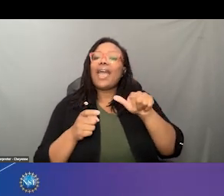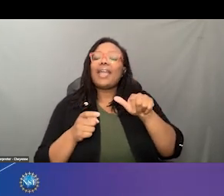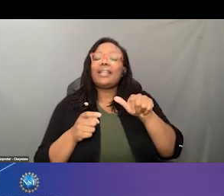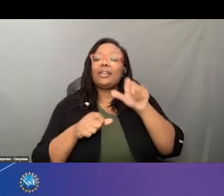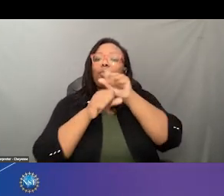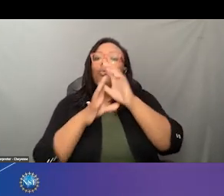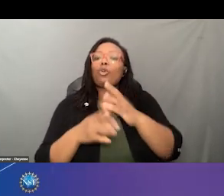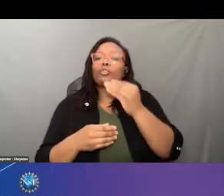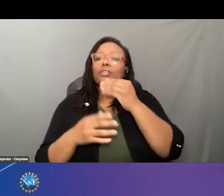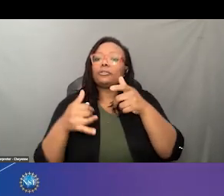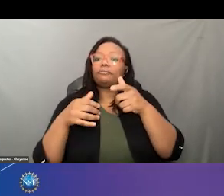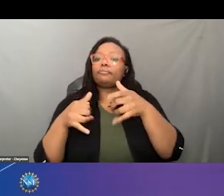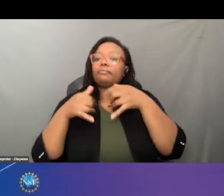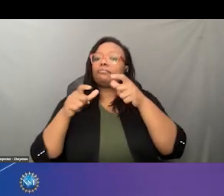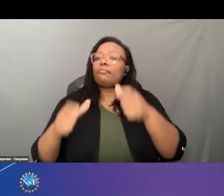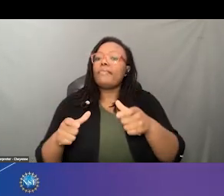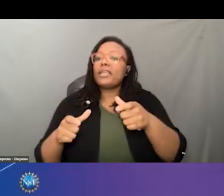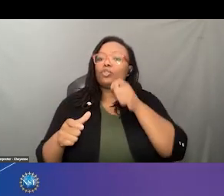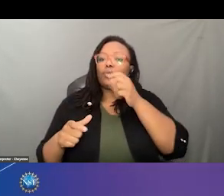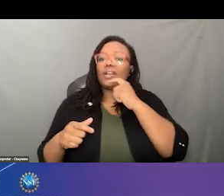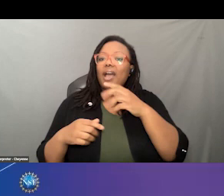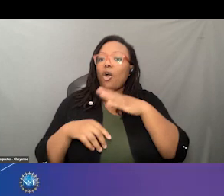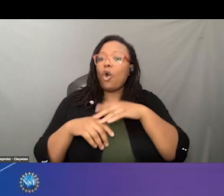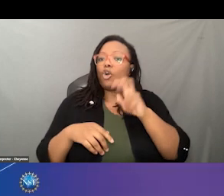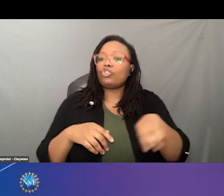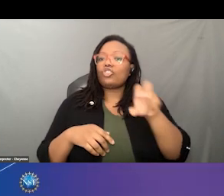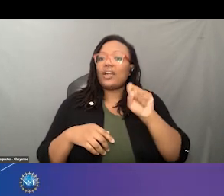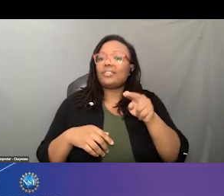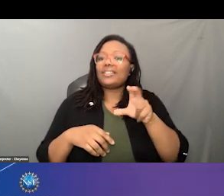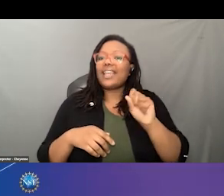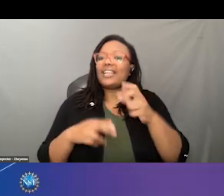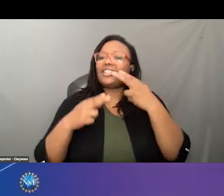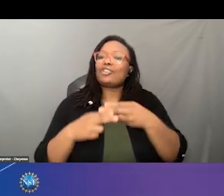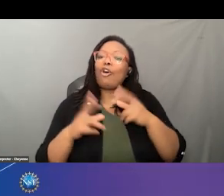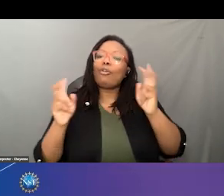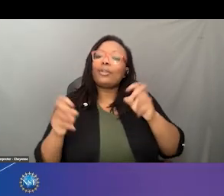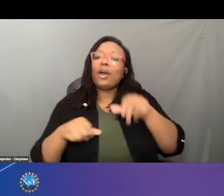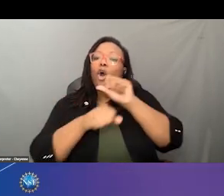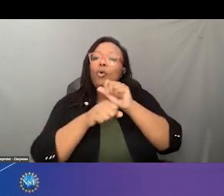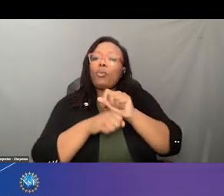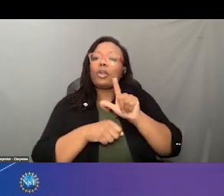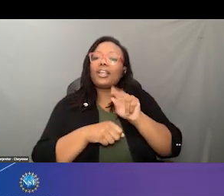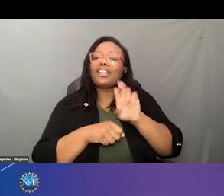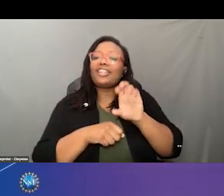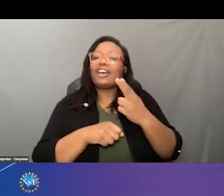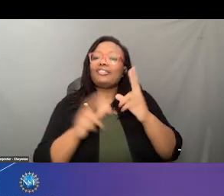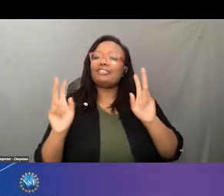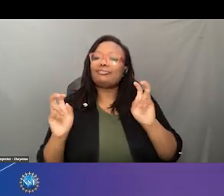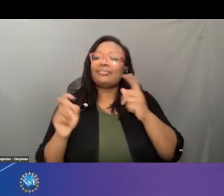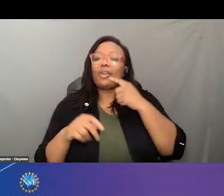I mean, any employee's meals that are not on travel status, because that's considered like a working lunch. And we don't pay for working lunch.